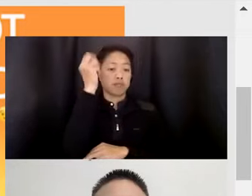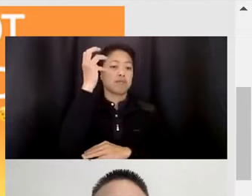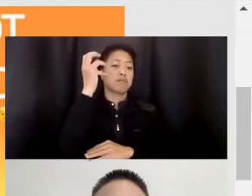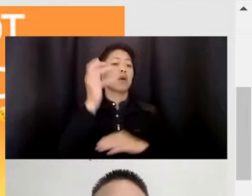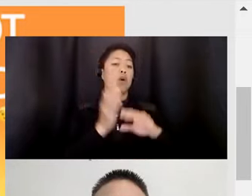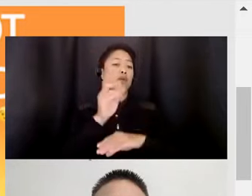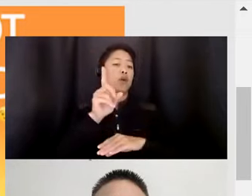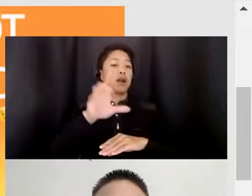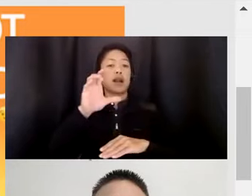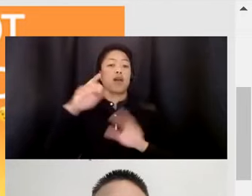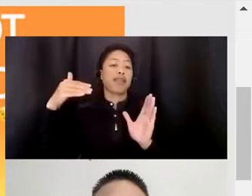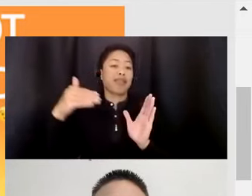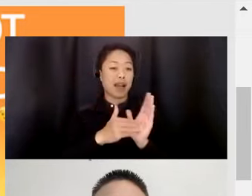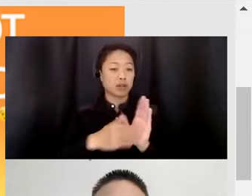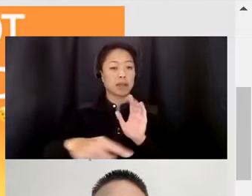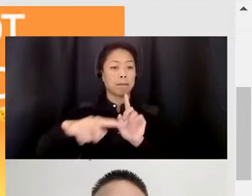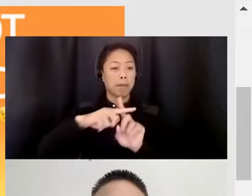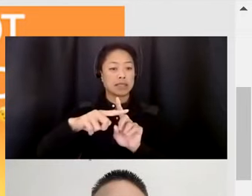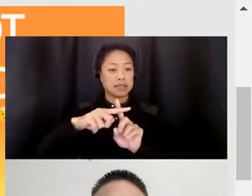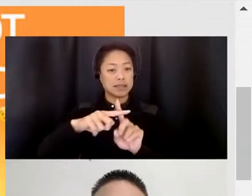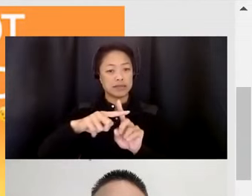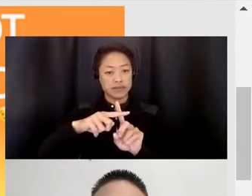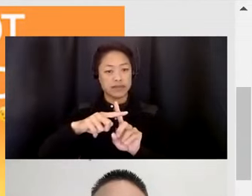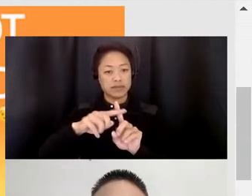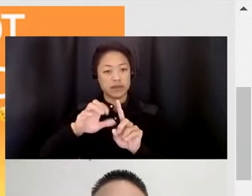of canotify.ca.gov] This is what it looks like. I’ve scrolled to the